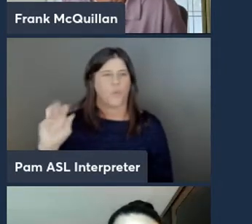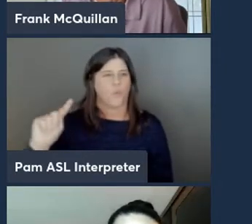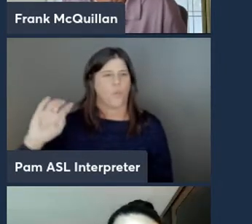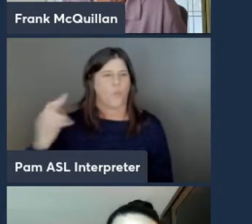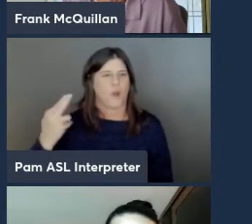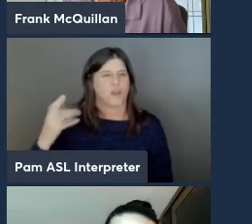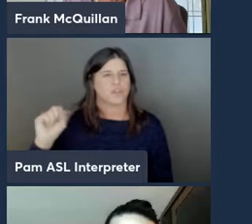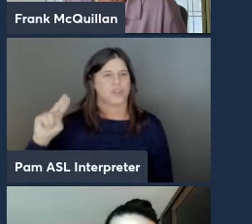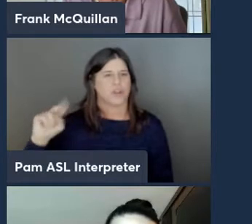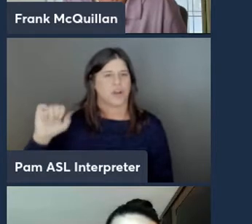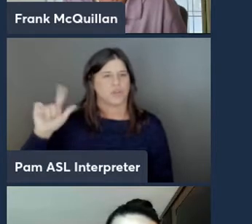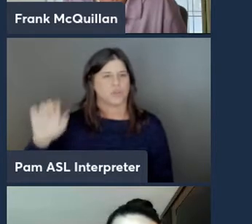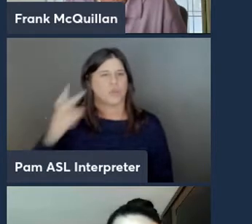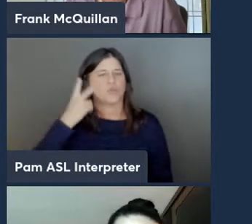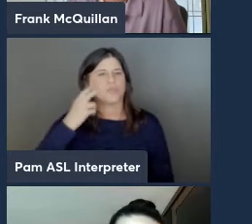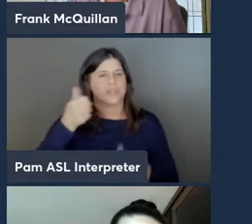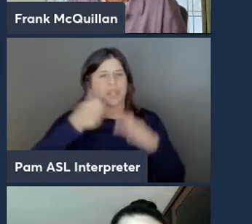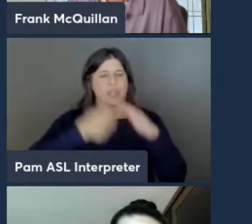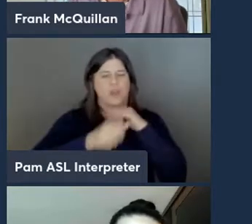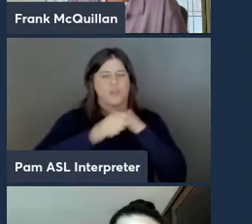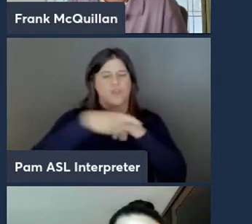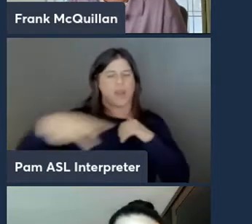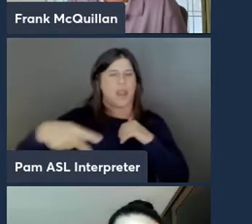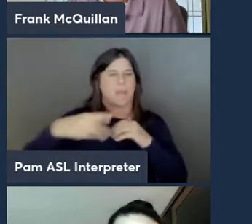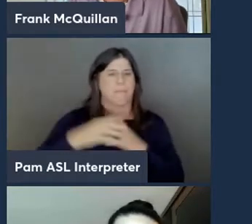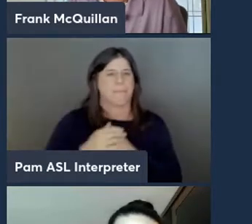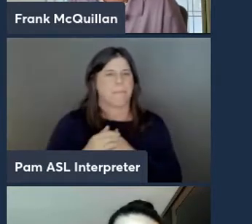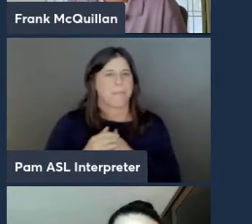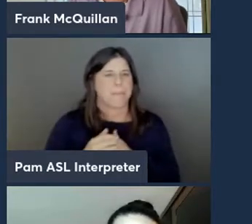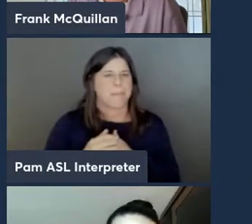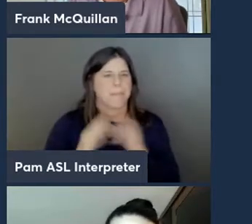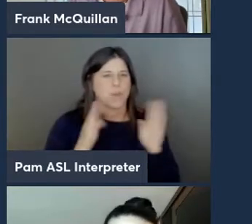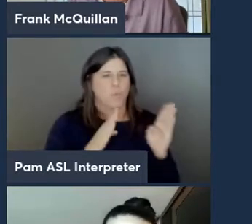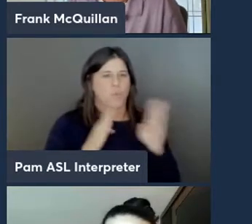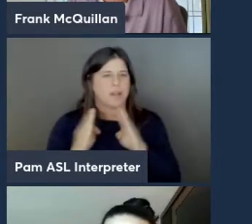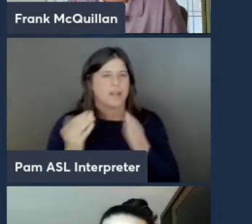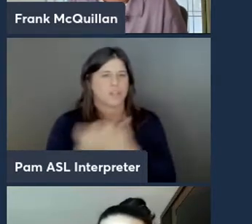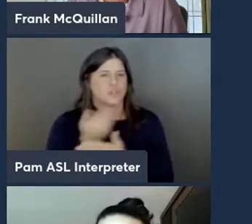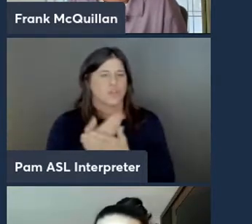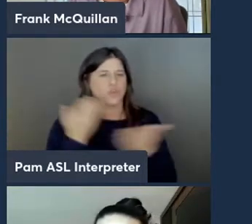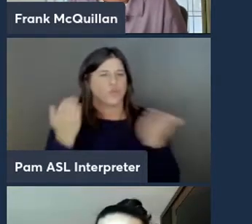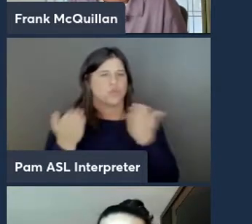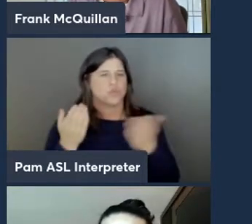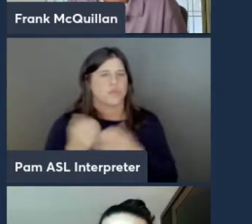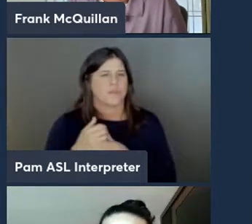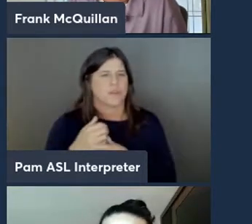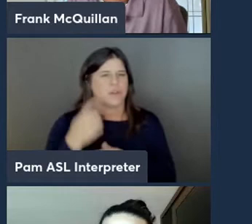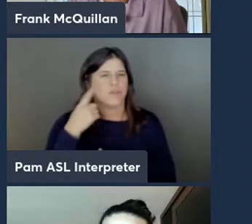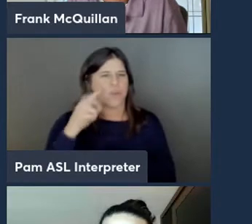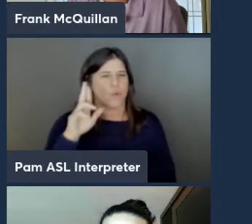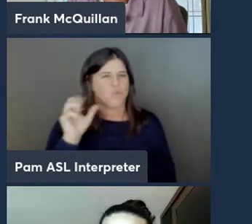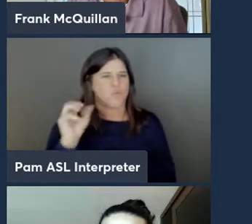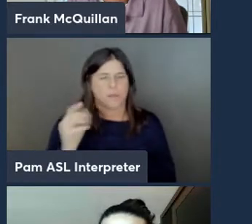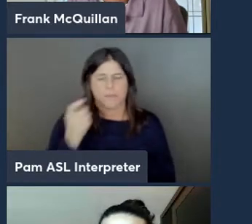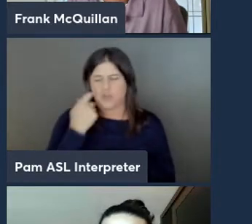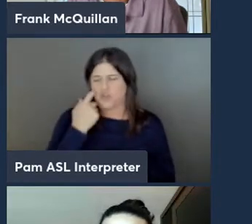console under application monitoring right next to the new service product from which I think you just did a feature on.